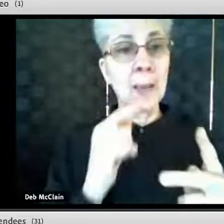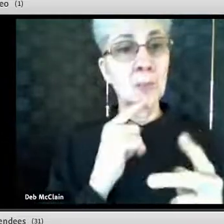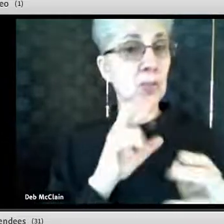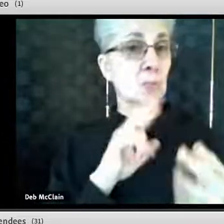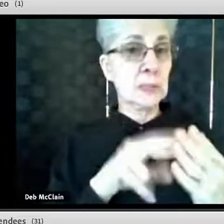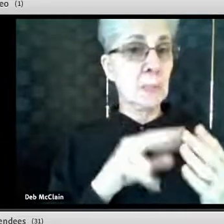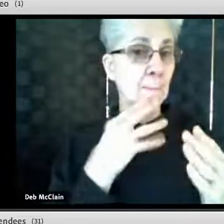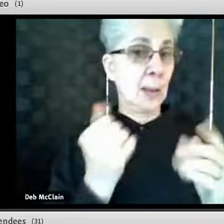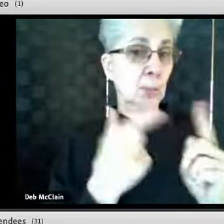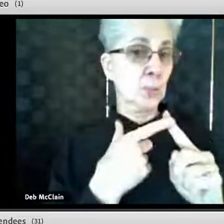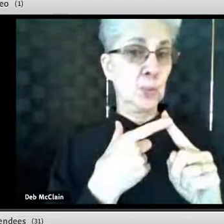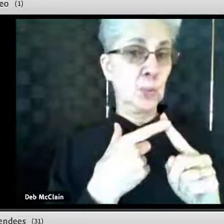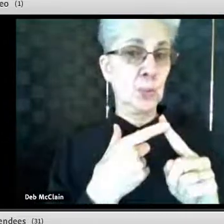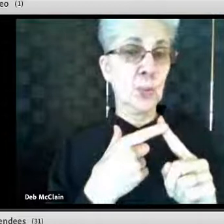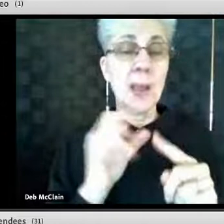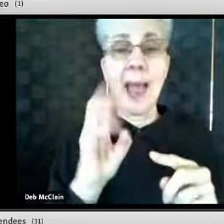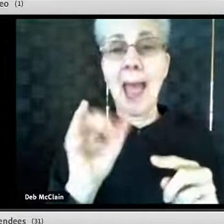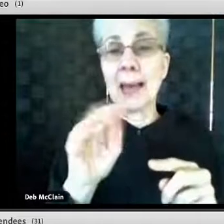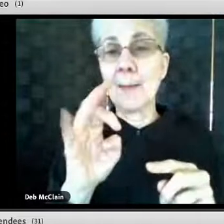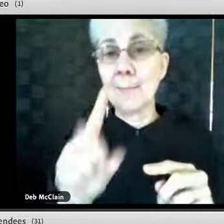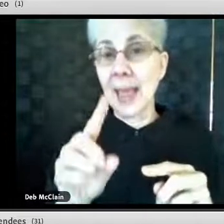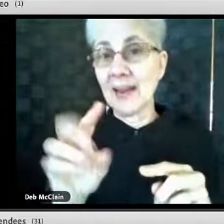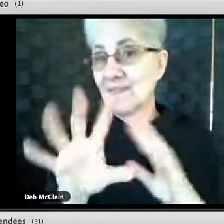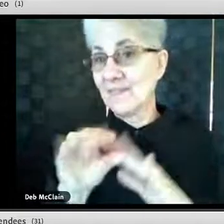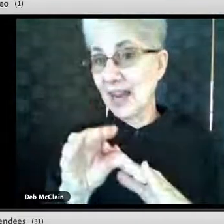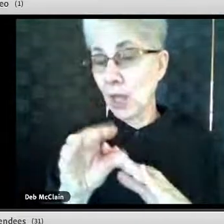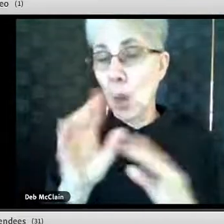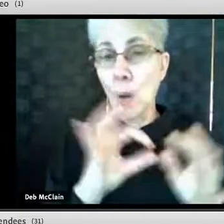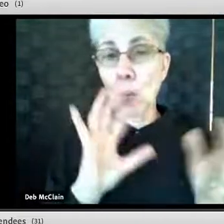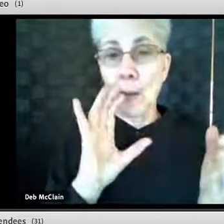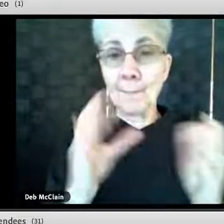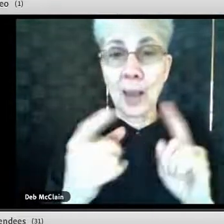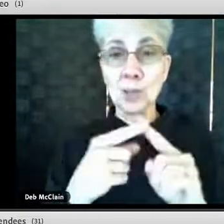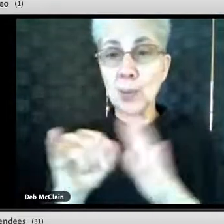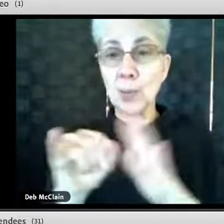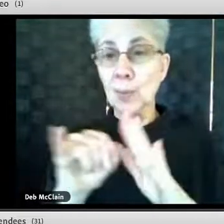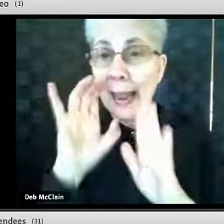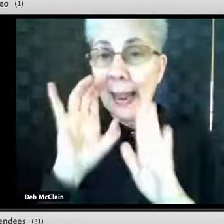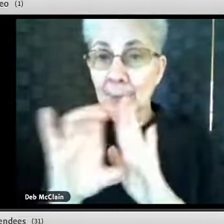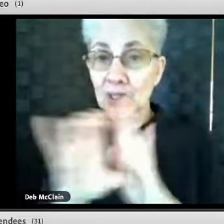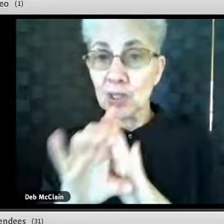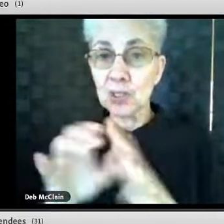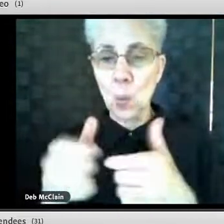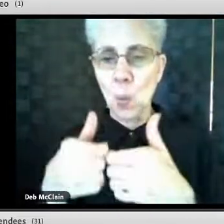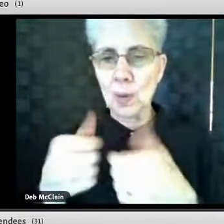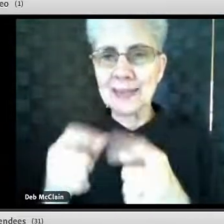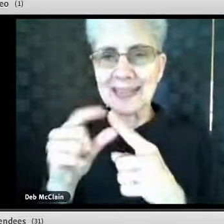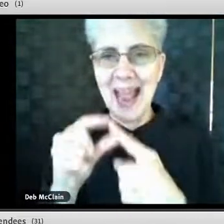Do people just respond better to animated GIFs or video than images or text?